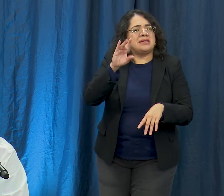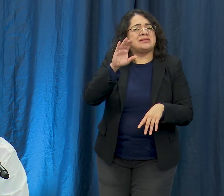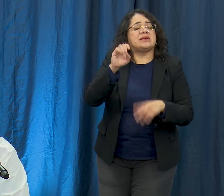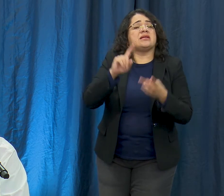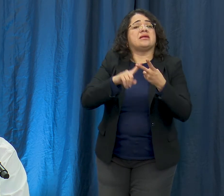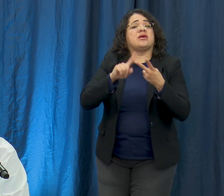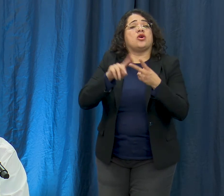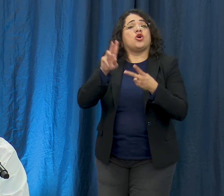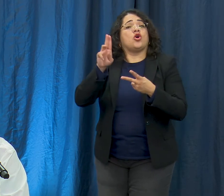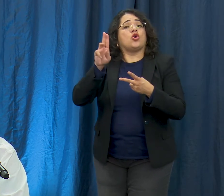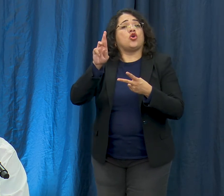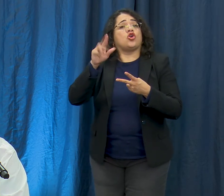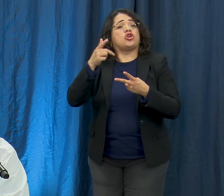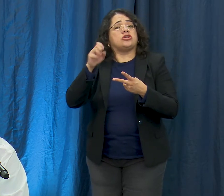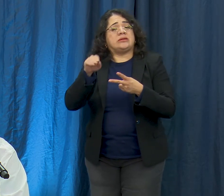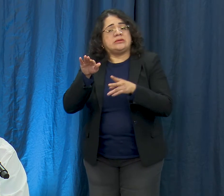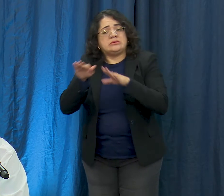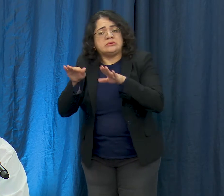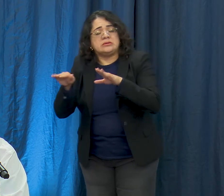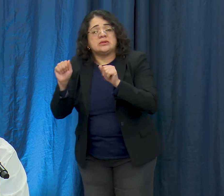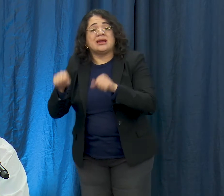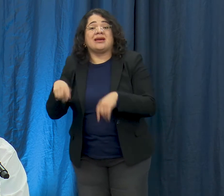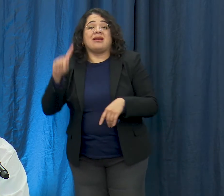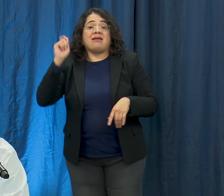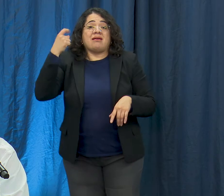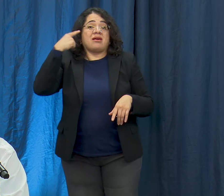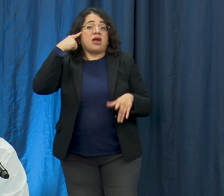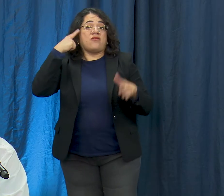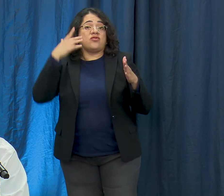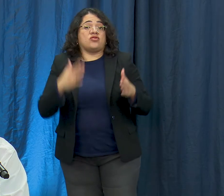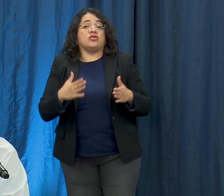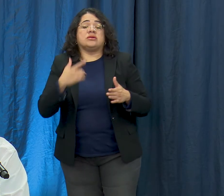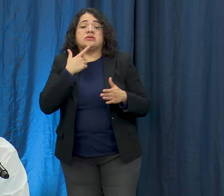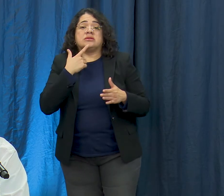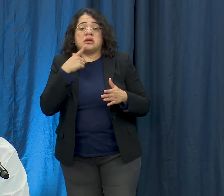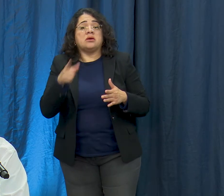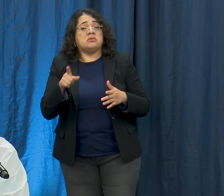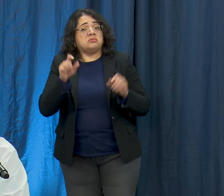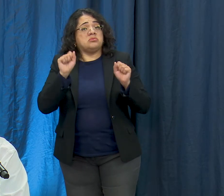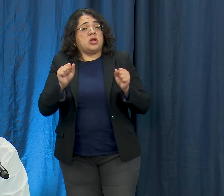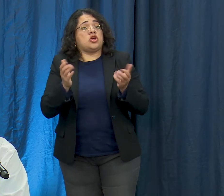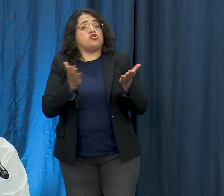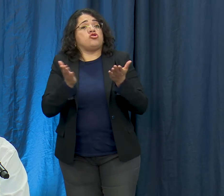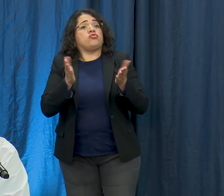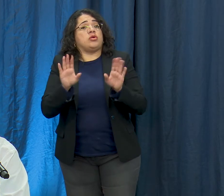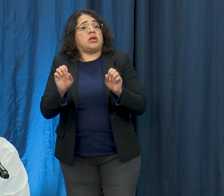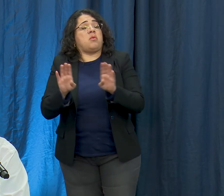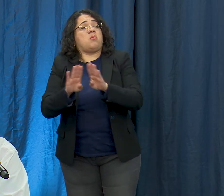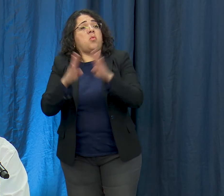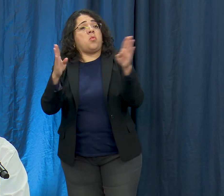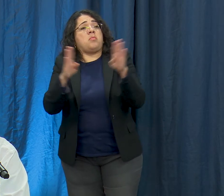The Governor has said recently that those services could resume so what